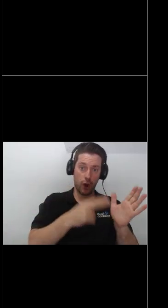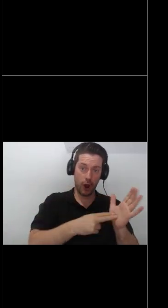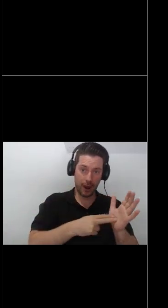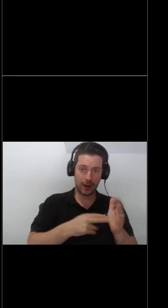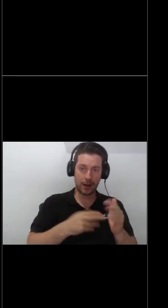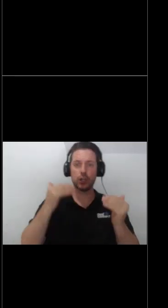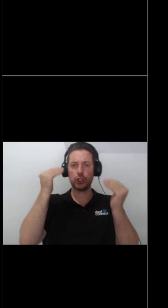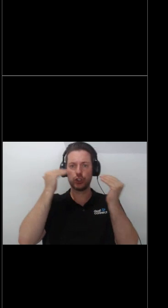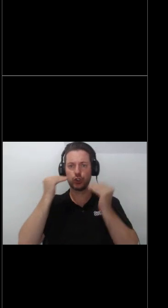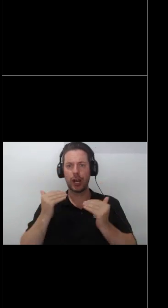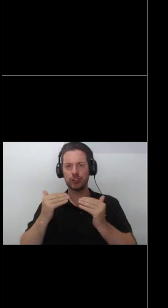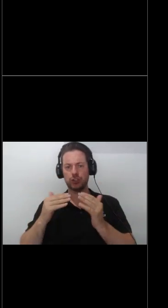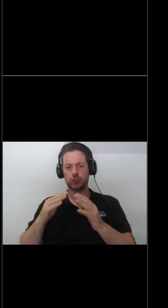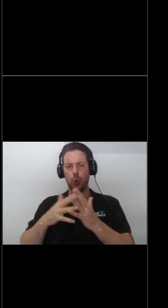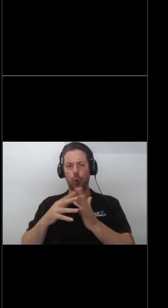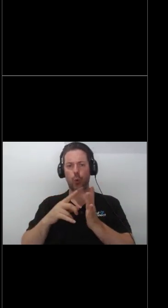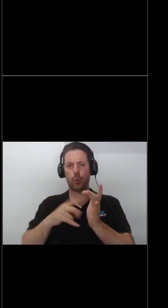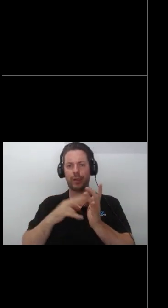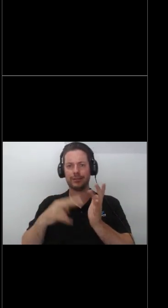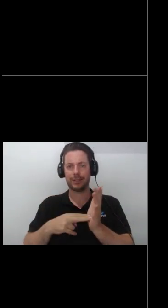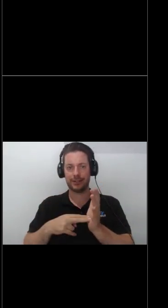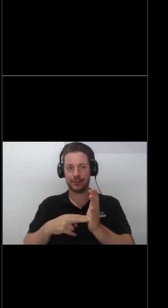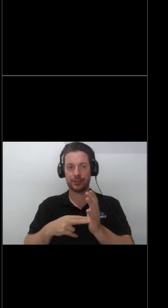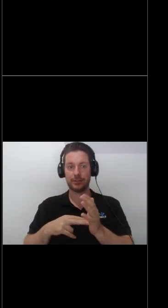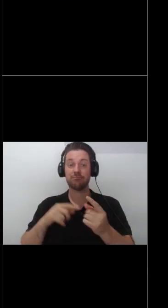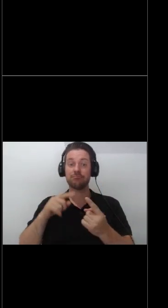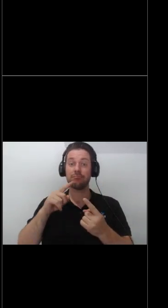One of those judges is the president of the Mental health court.